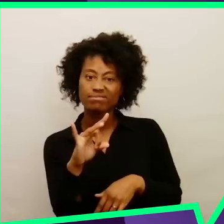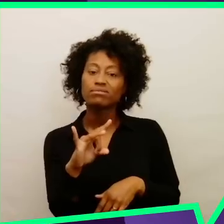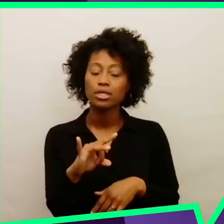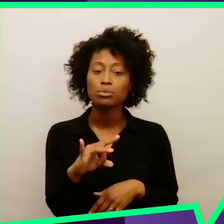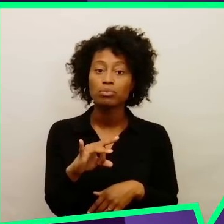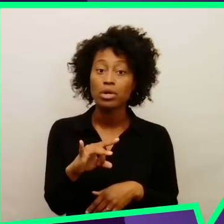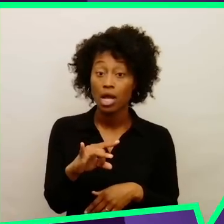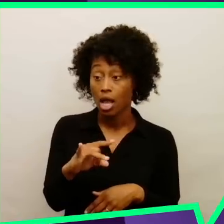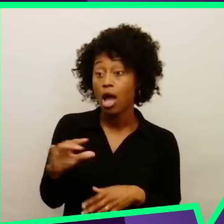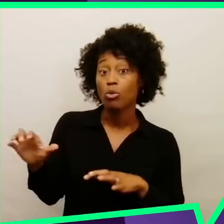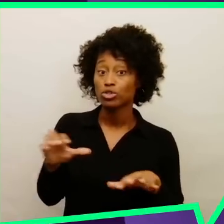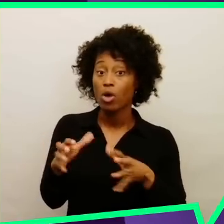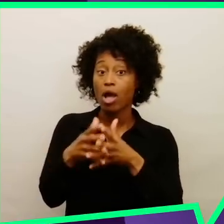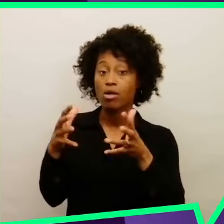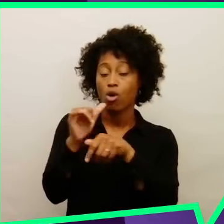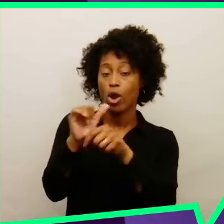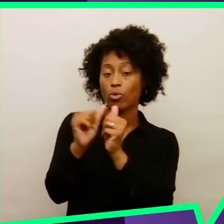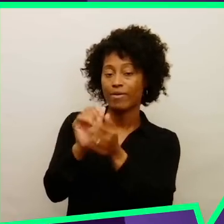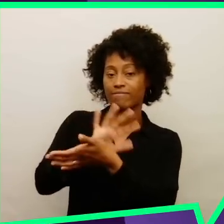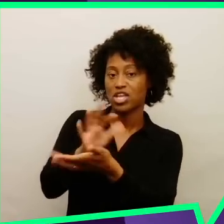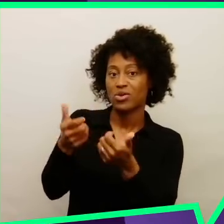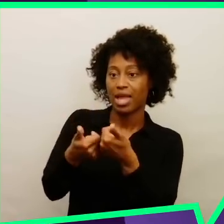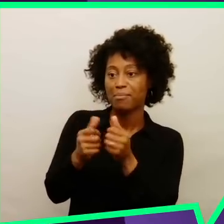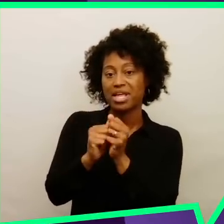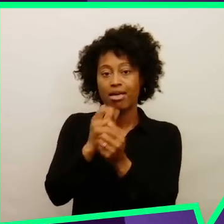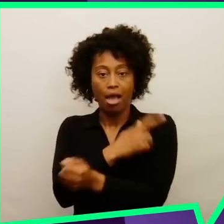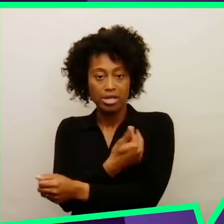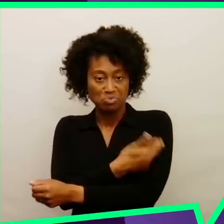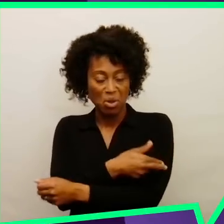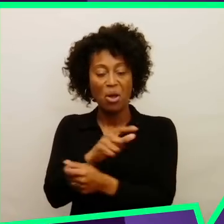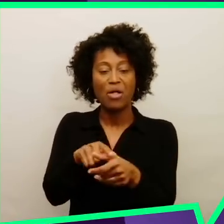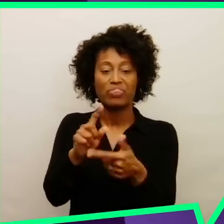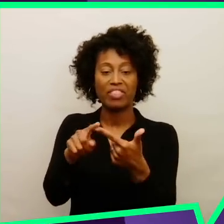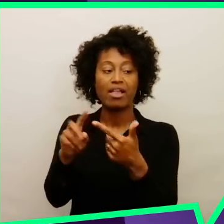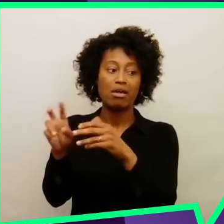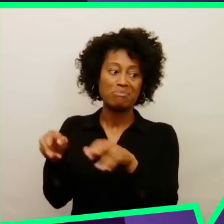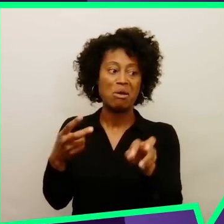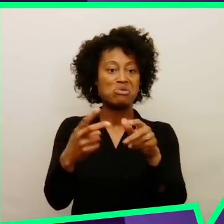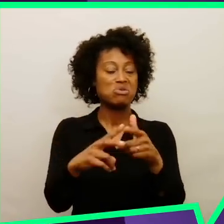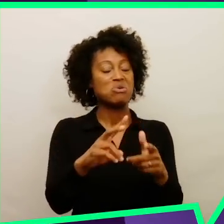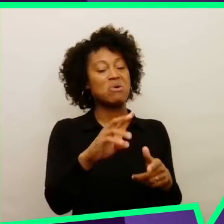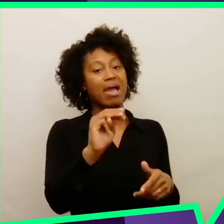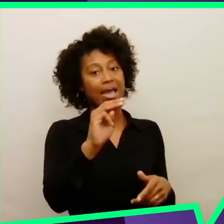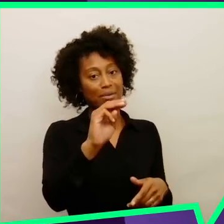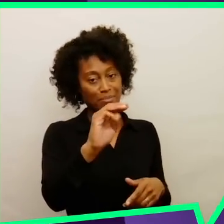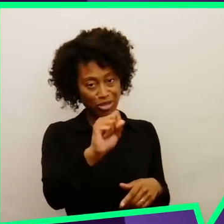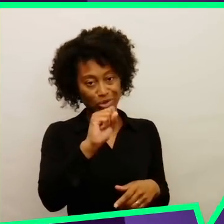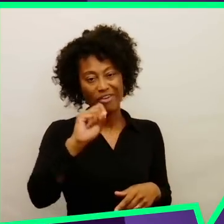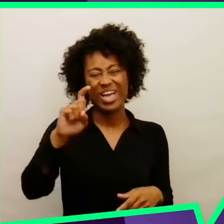Working with video games, probably around 2018.